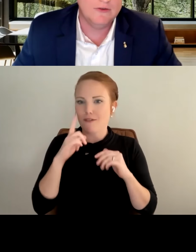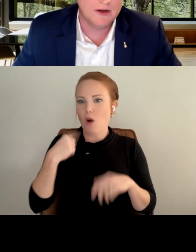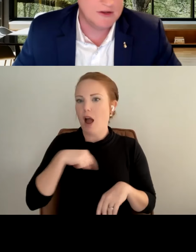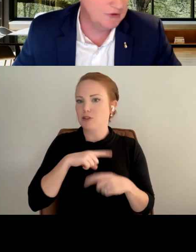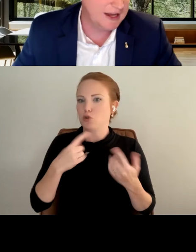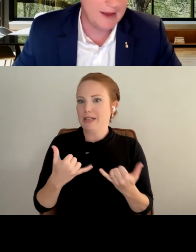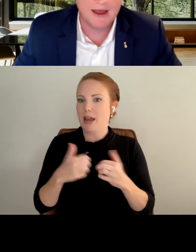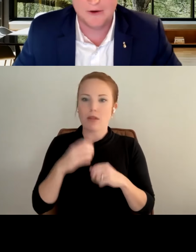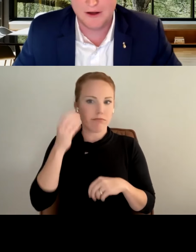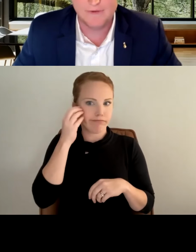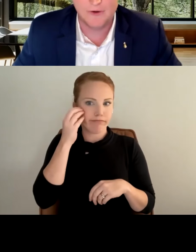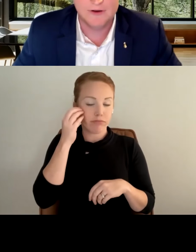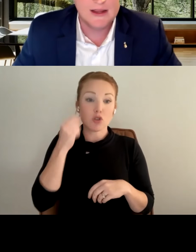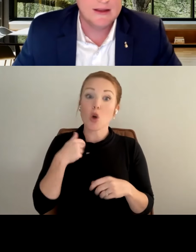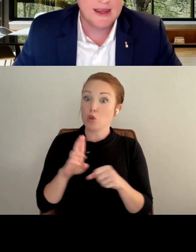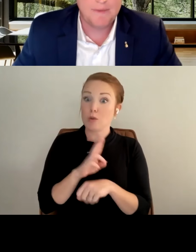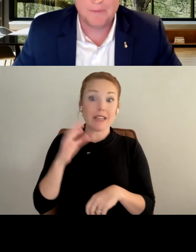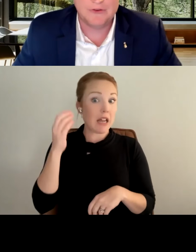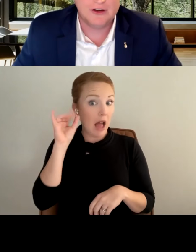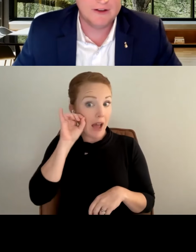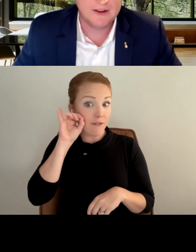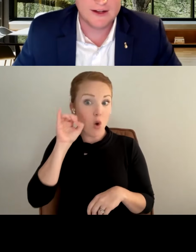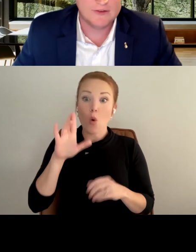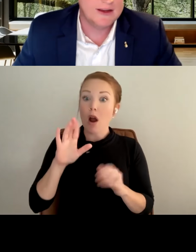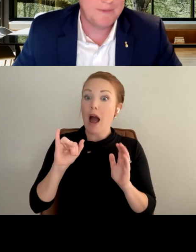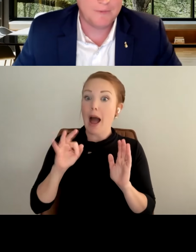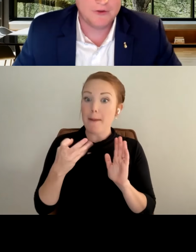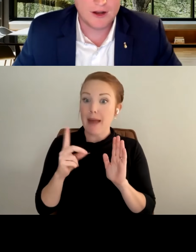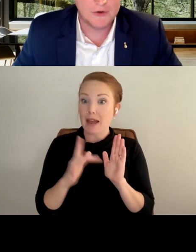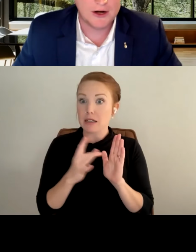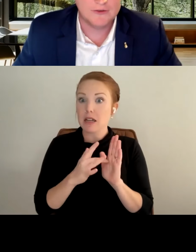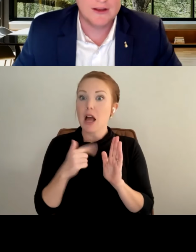you know, using an iPad or an iPhone, keep up with Jira tickets, keep up with Trello cards,